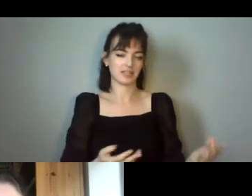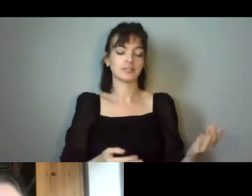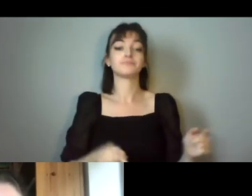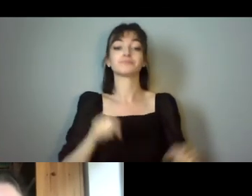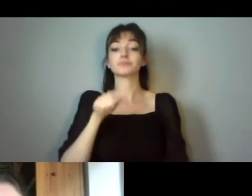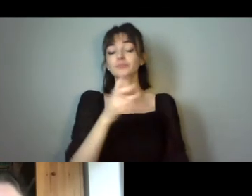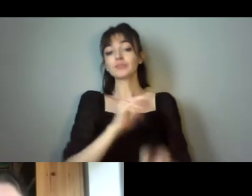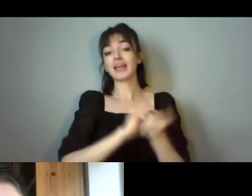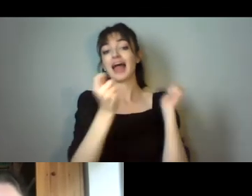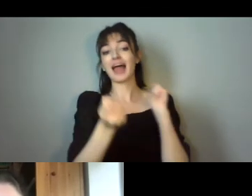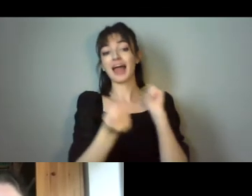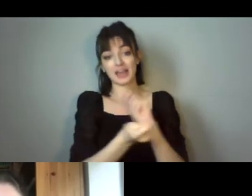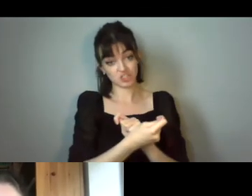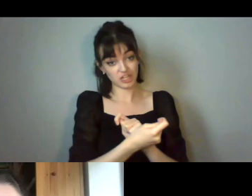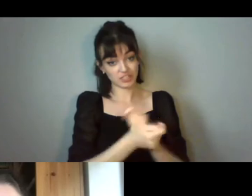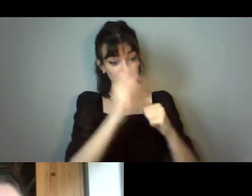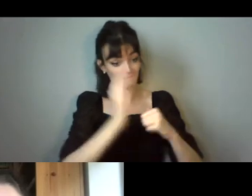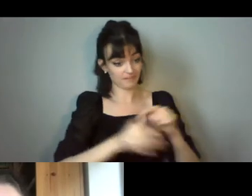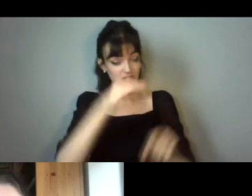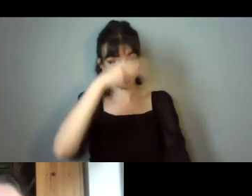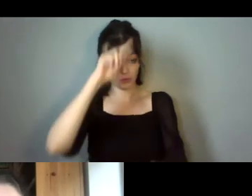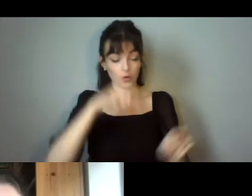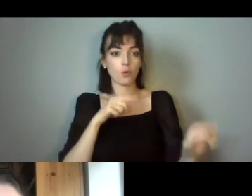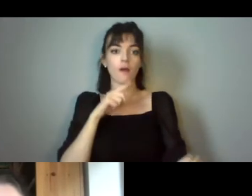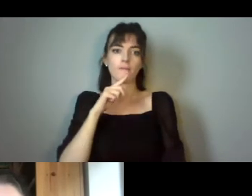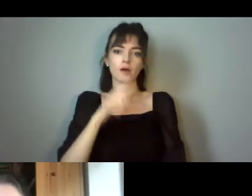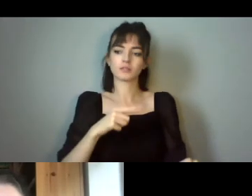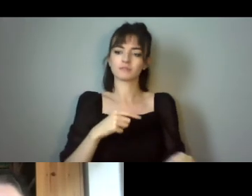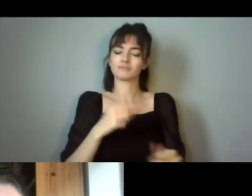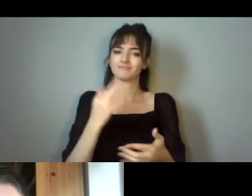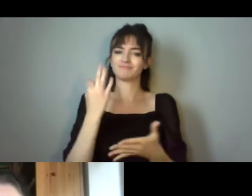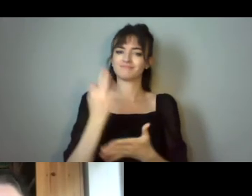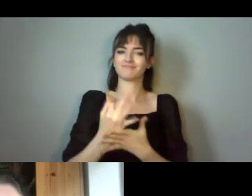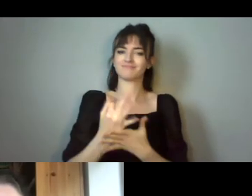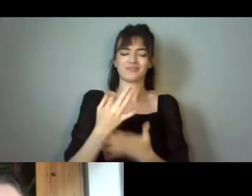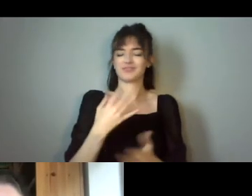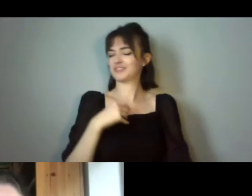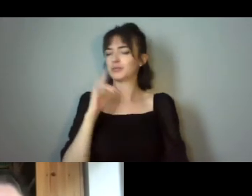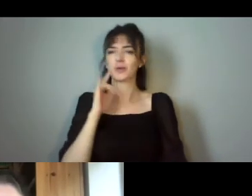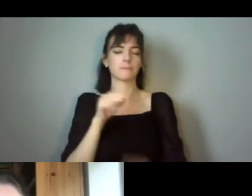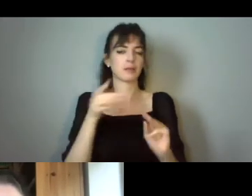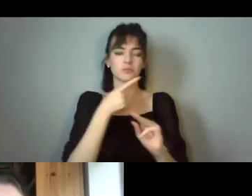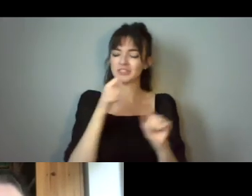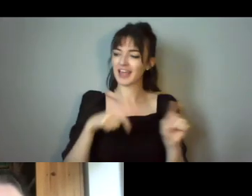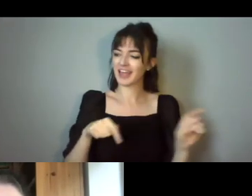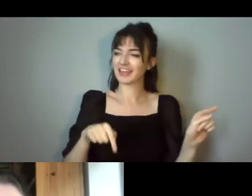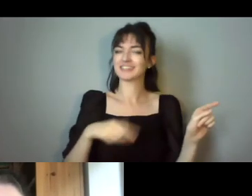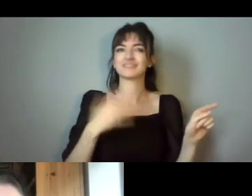you get a lot of publications saying this has been a block of the Civil Code,